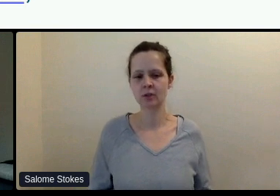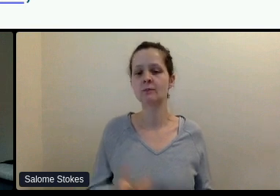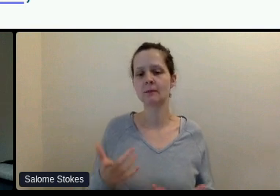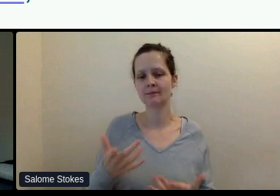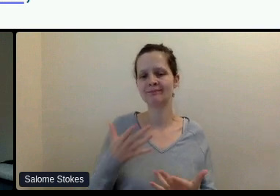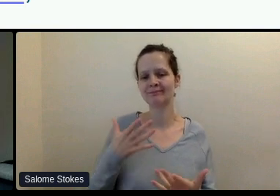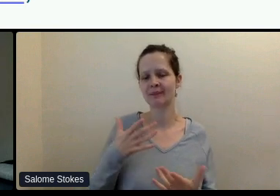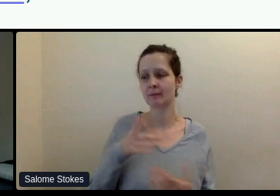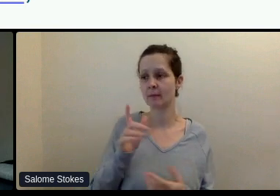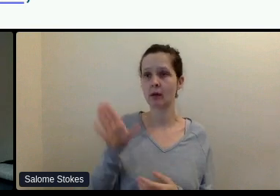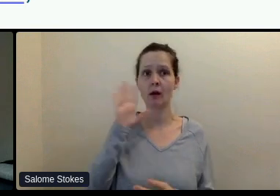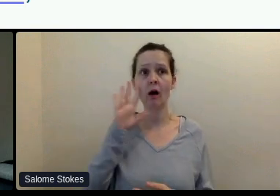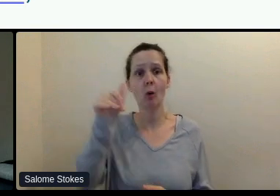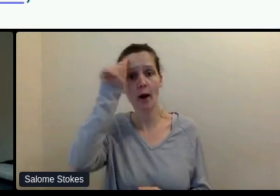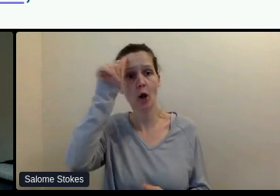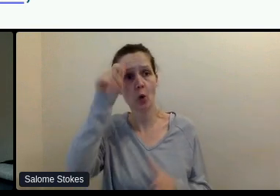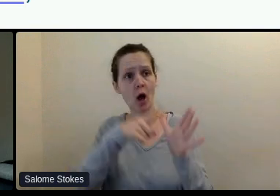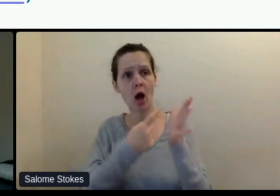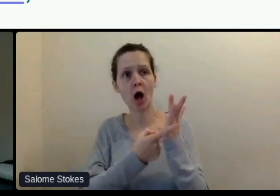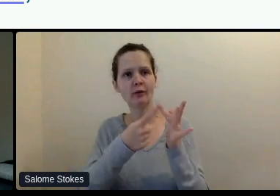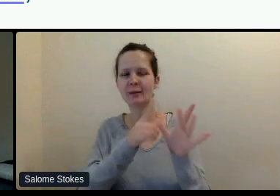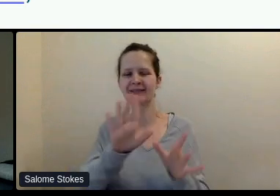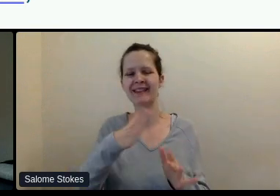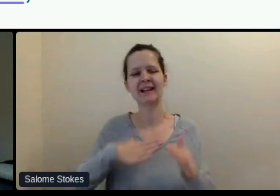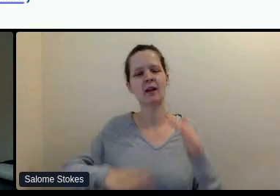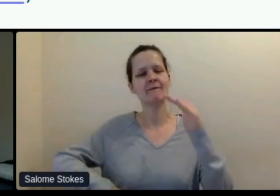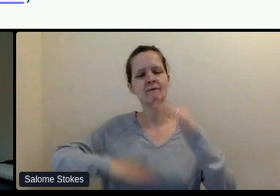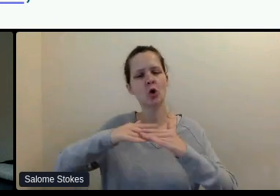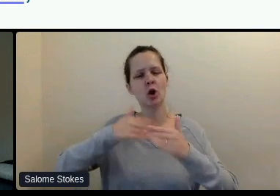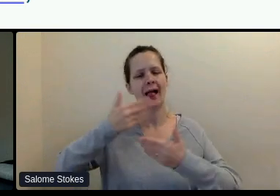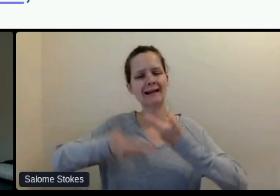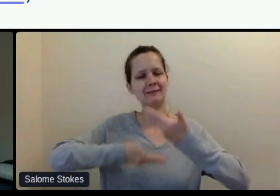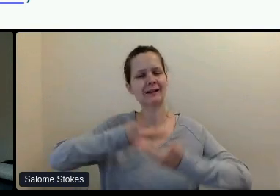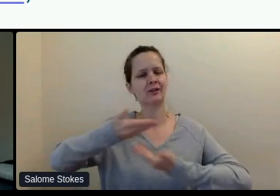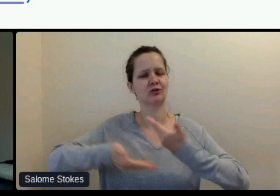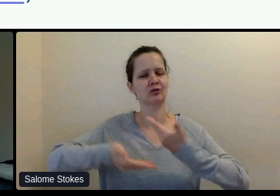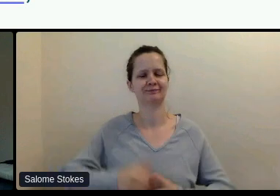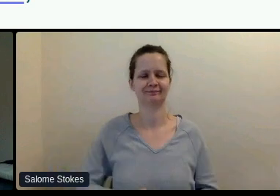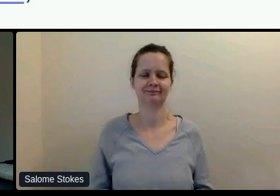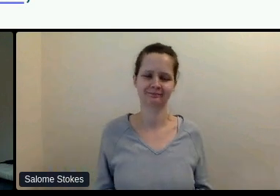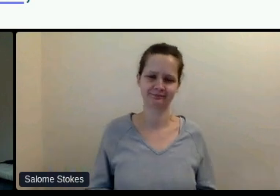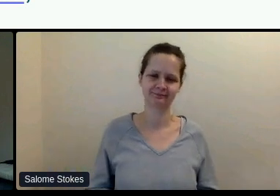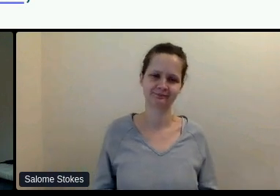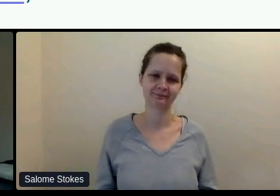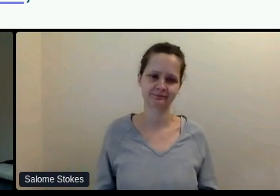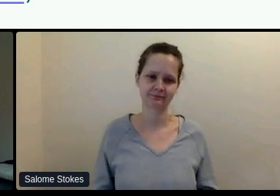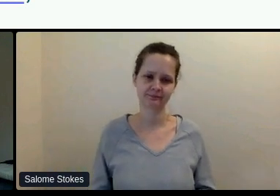but without the kind of proper background as to how to use it.